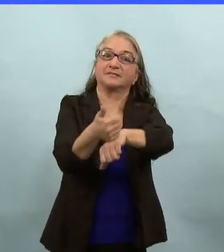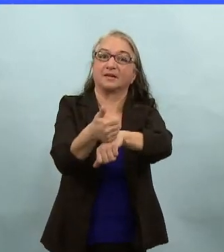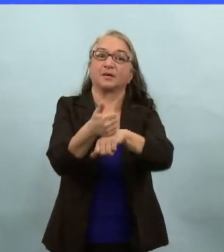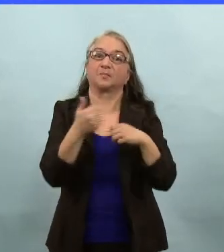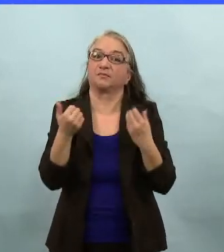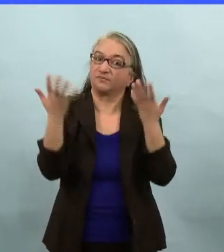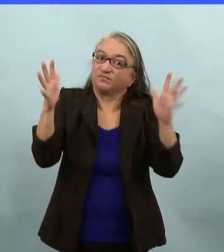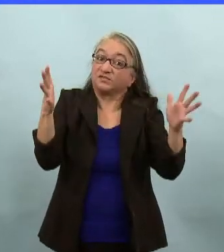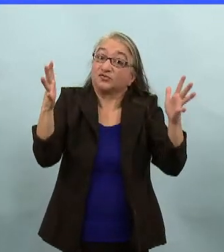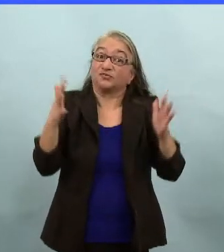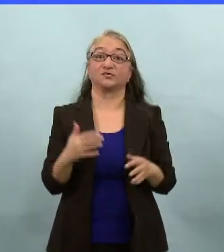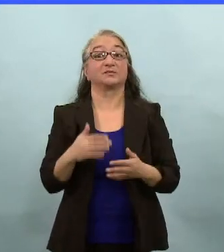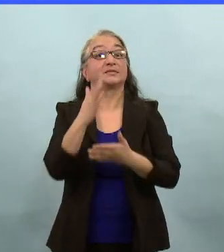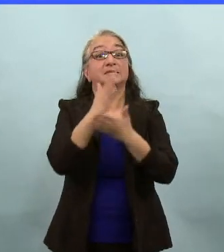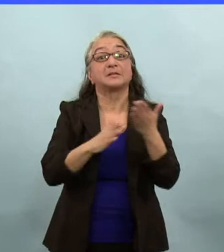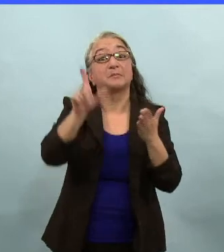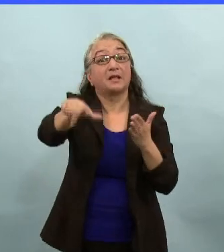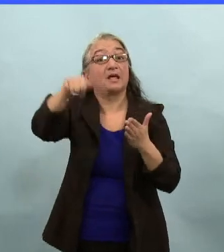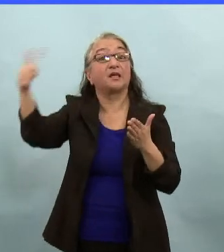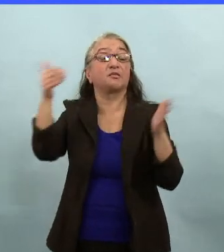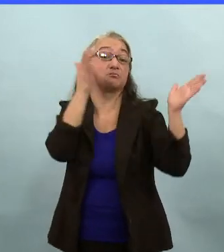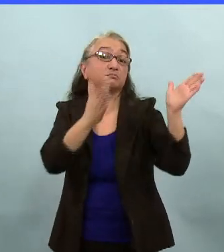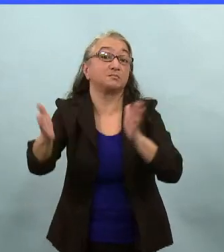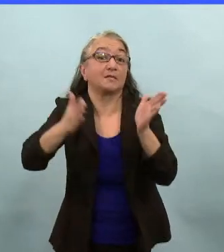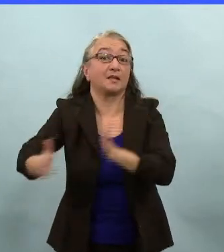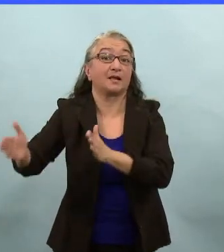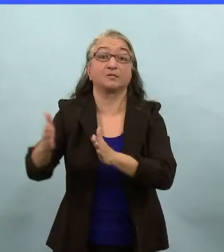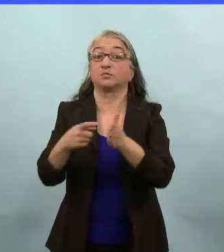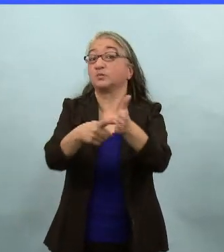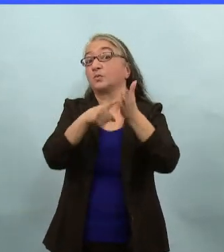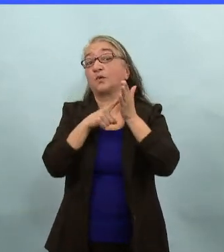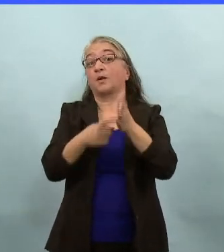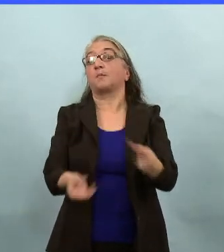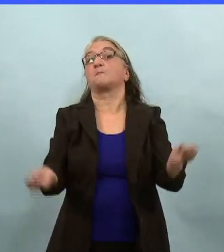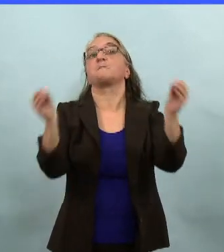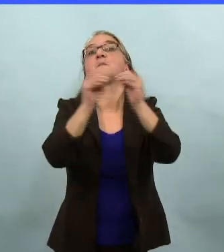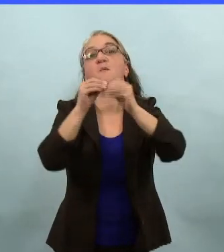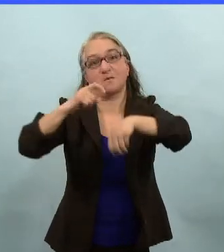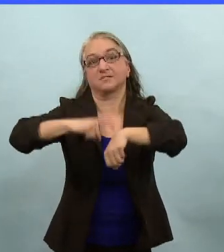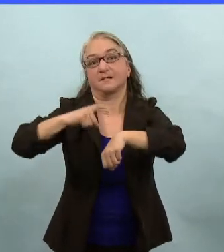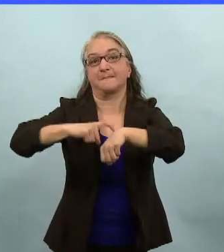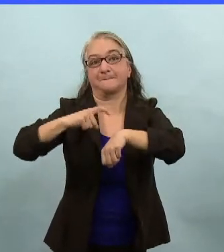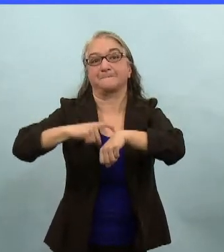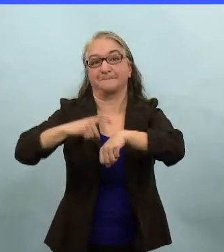some time to just put various various things in place to ensure they need a little bit more